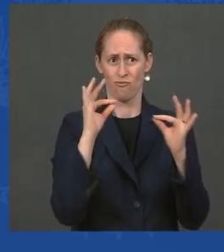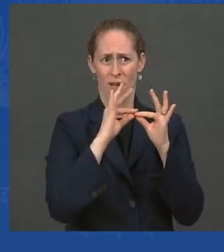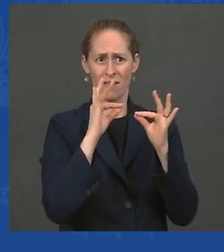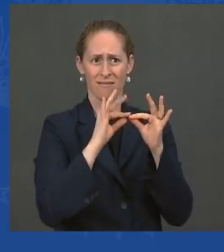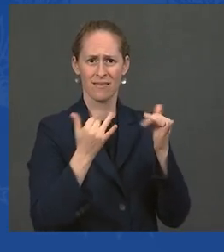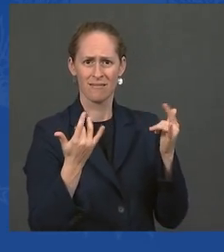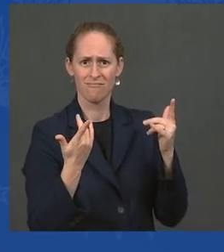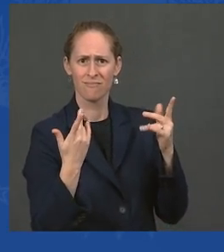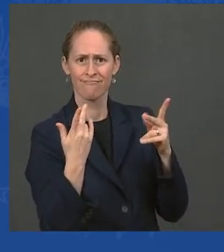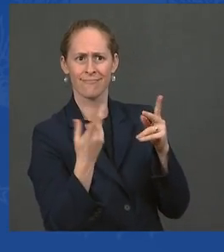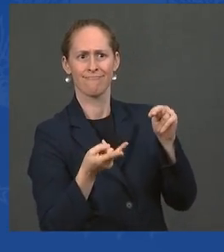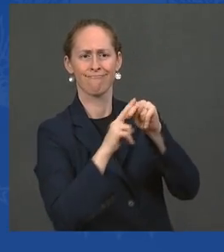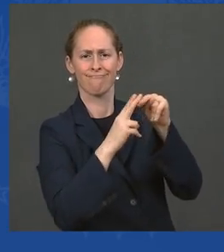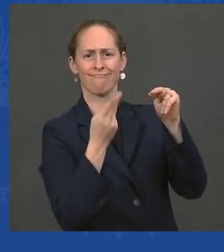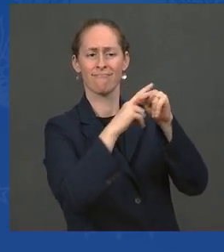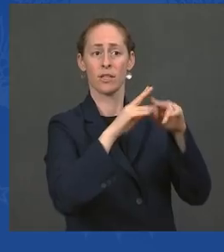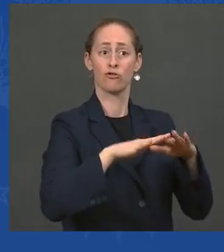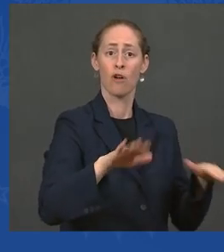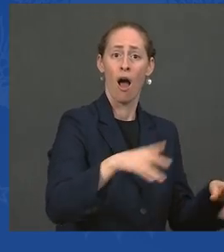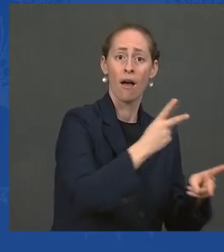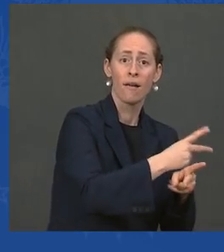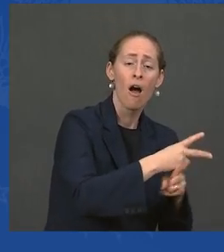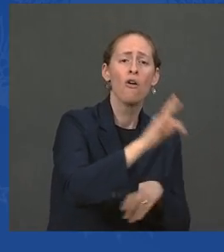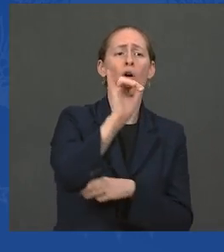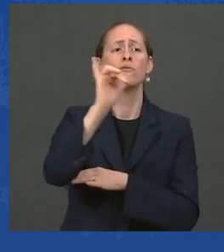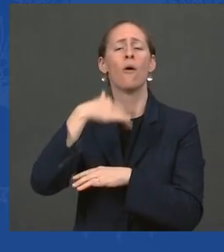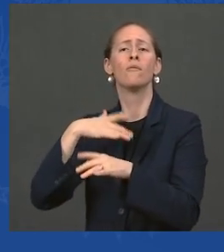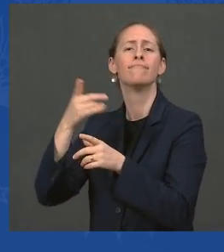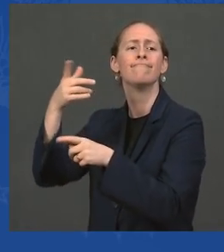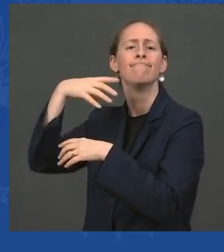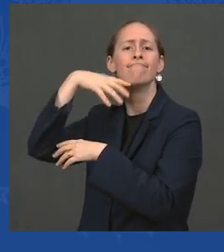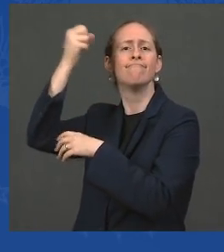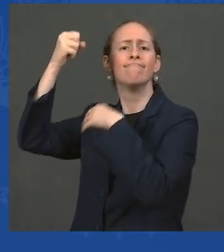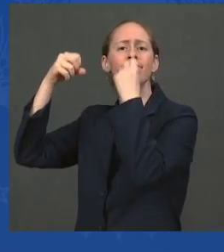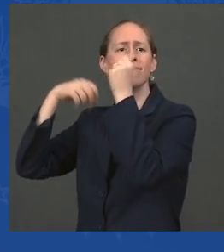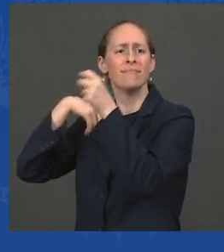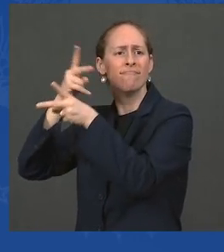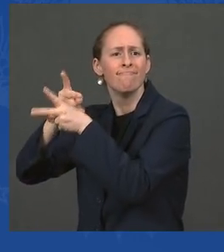which would help ensure that both my young son, my daughters and my aging parents